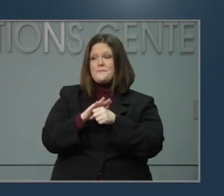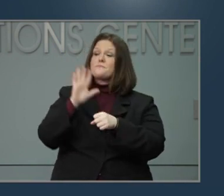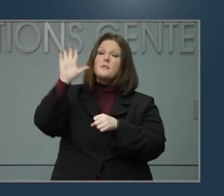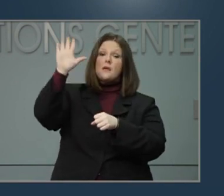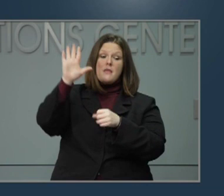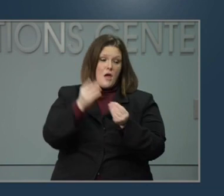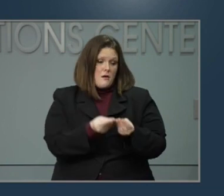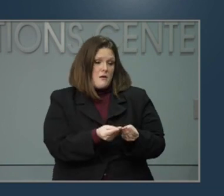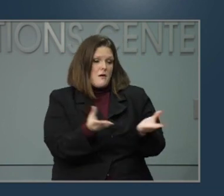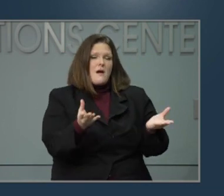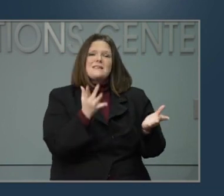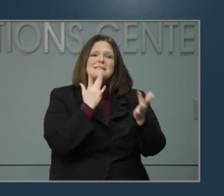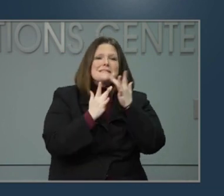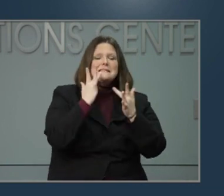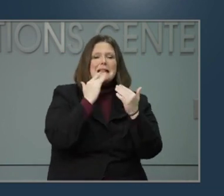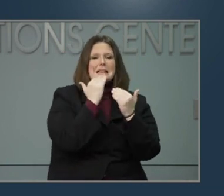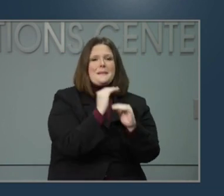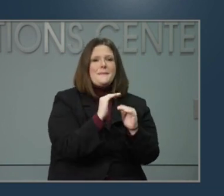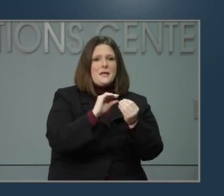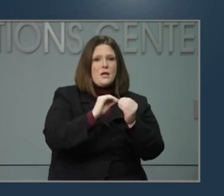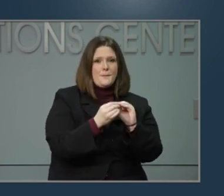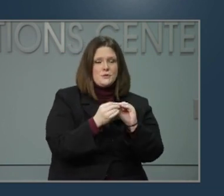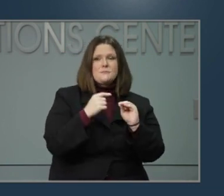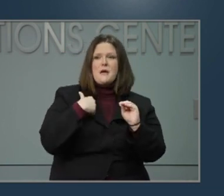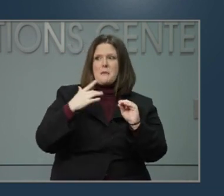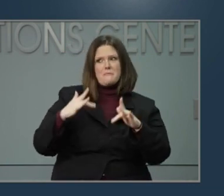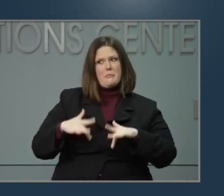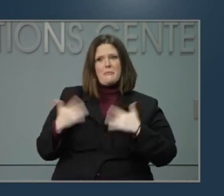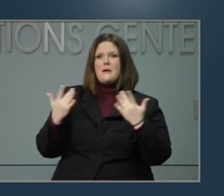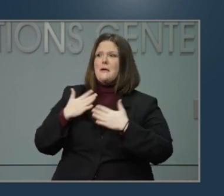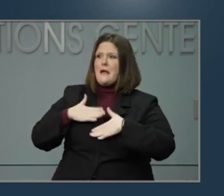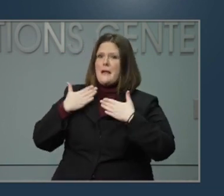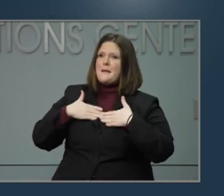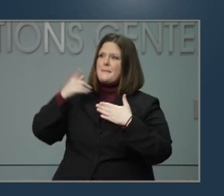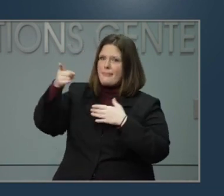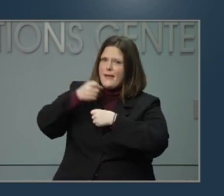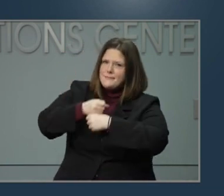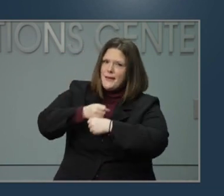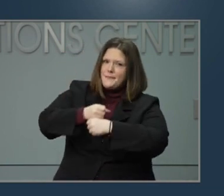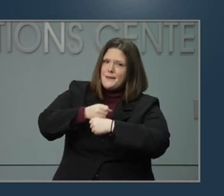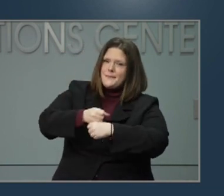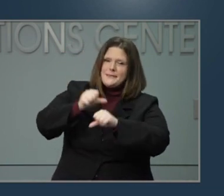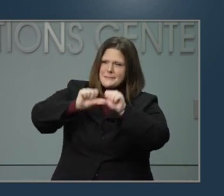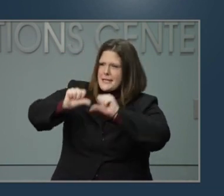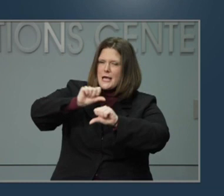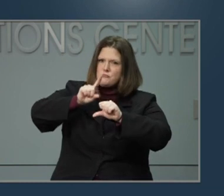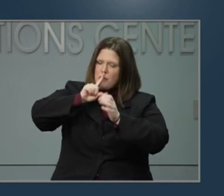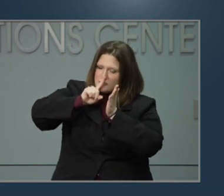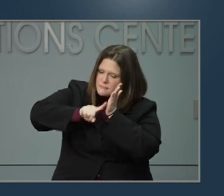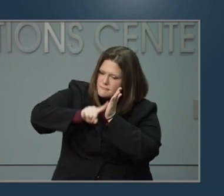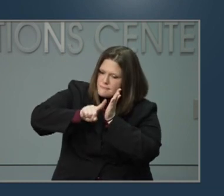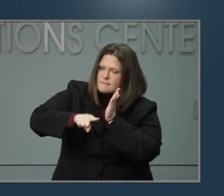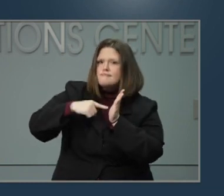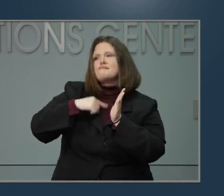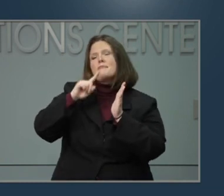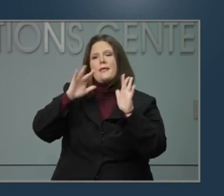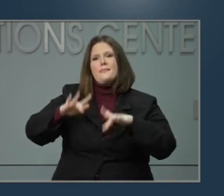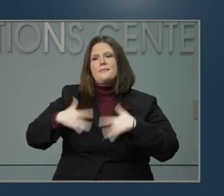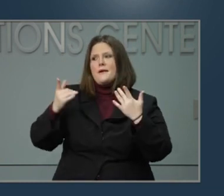COVID-19 DISEASE. WHILE THE SUPPLY OF THIS TREATMENT WILL BE LIMITED AT FIRST, I'M VERY PLEASED AT THE PROGRESS OF OUR SCIENTIFIC